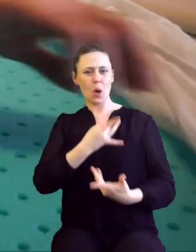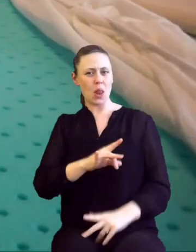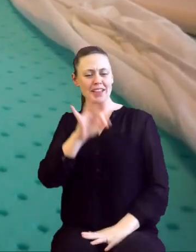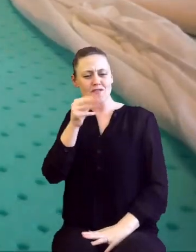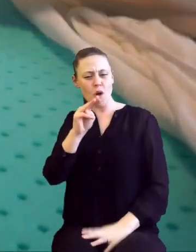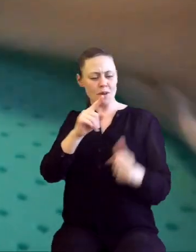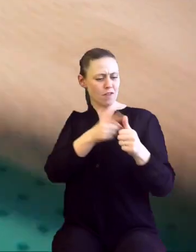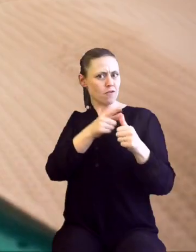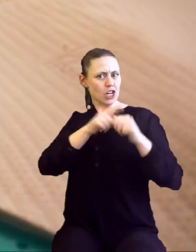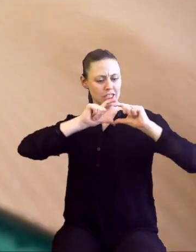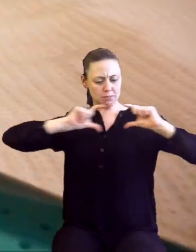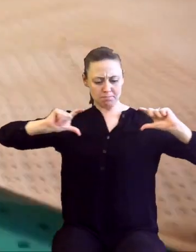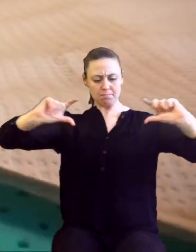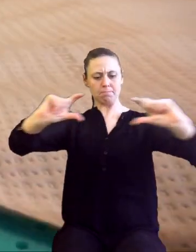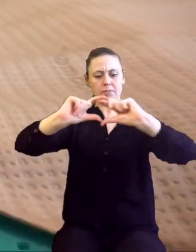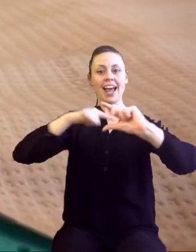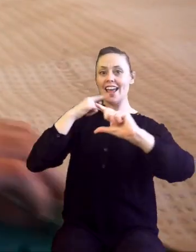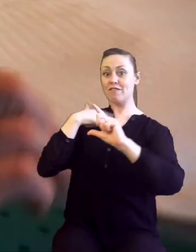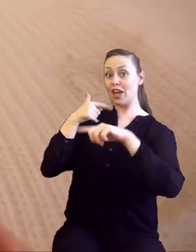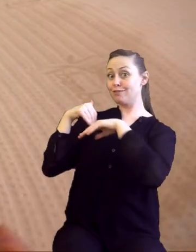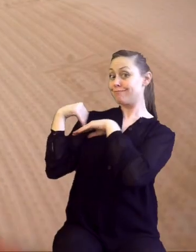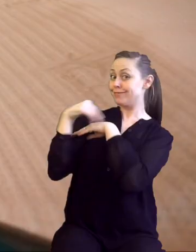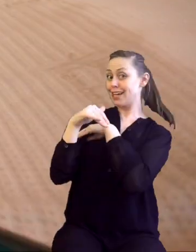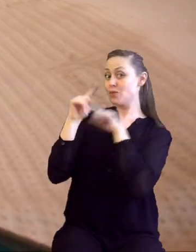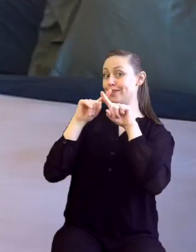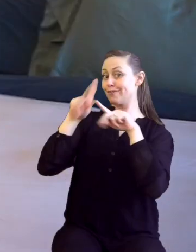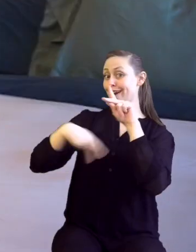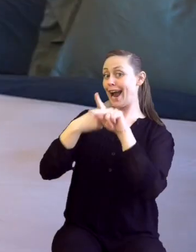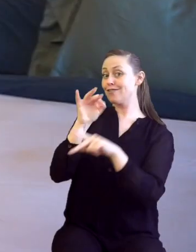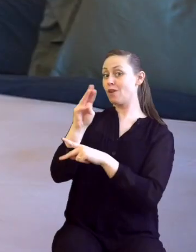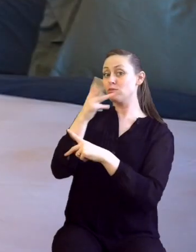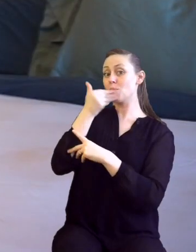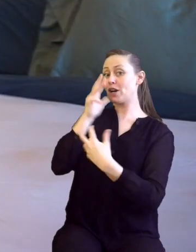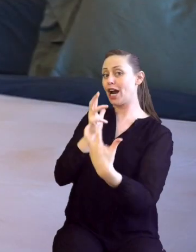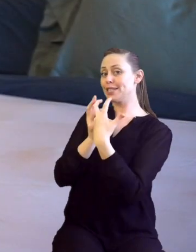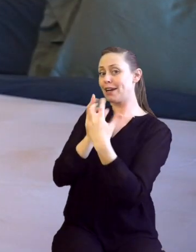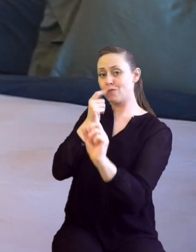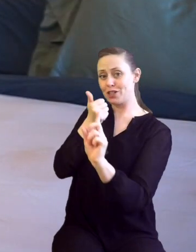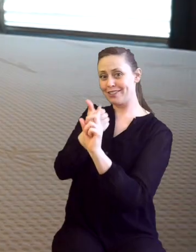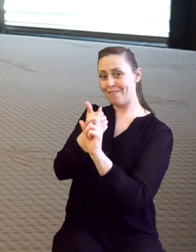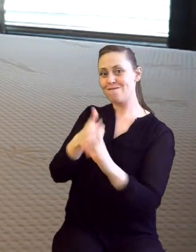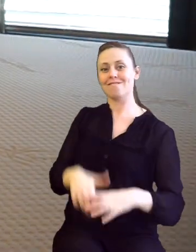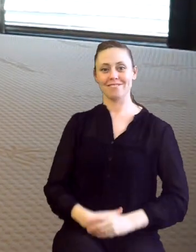the foam above the air chambers select-a-bed will send you a different foam to customize your bed.